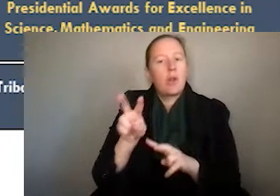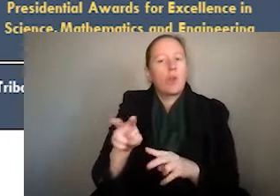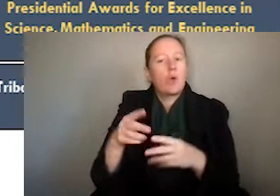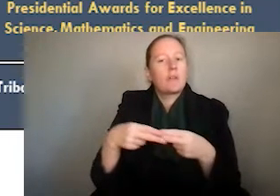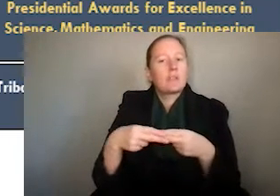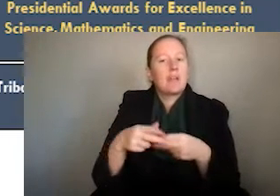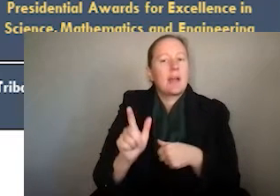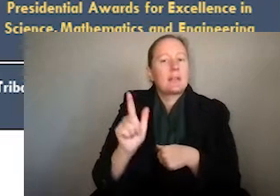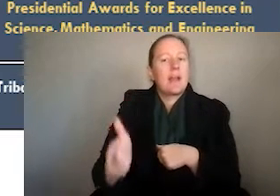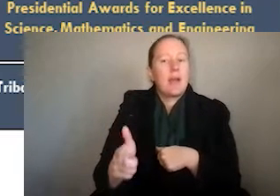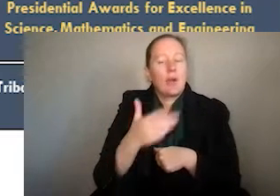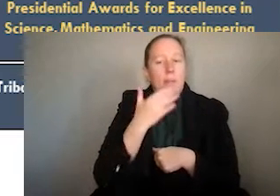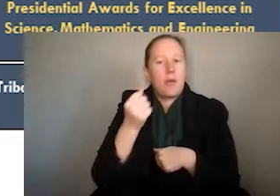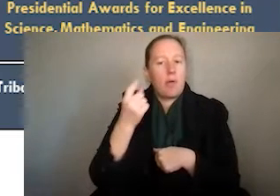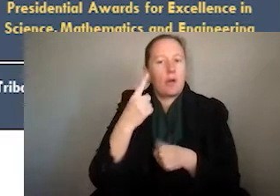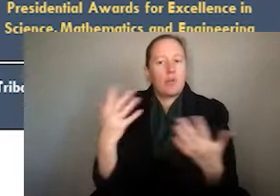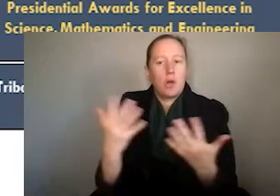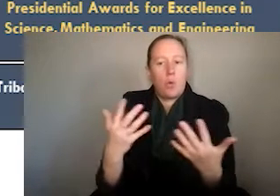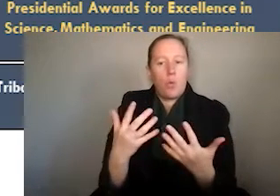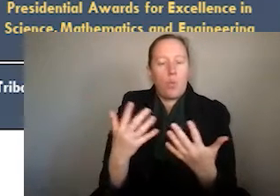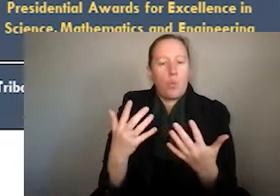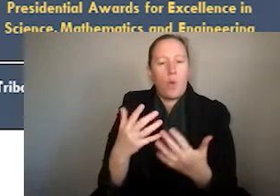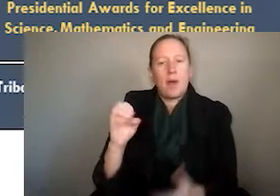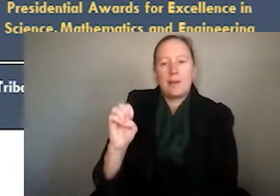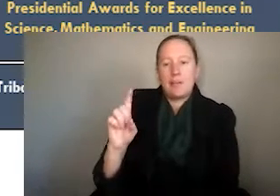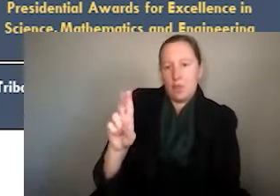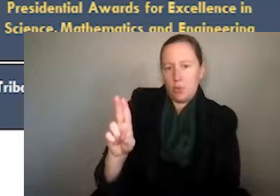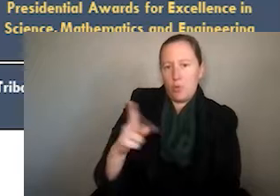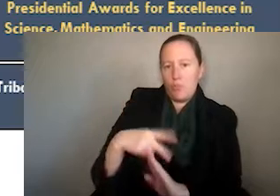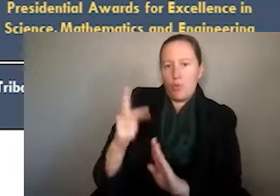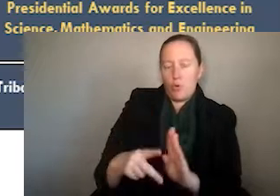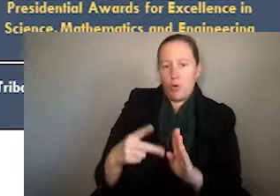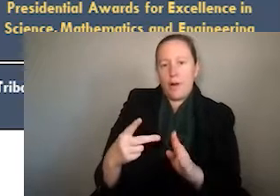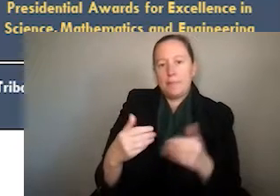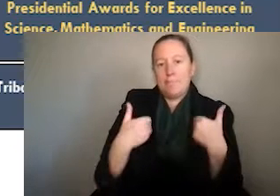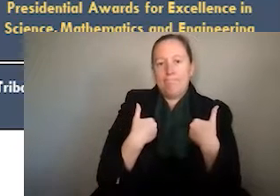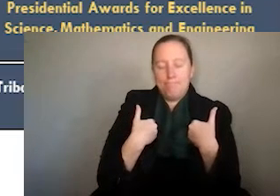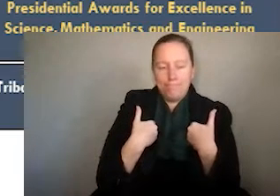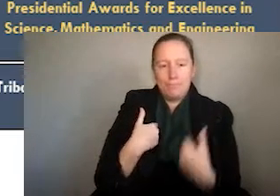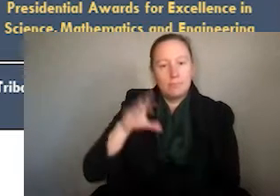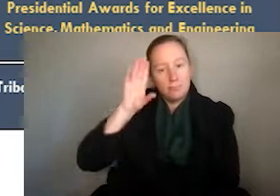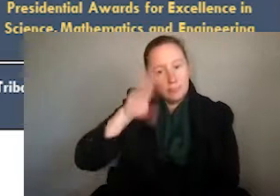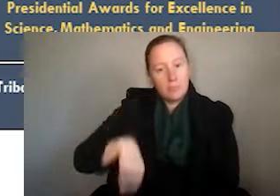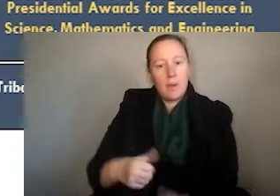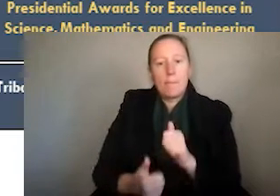a high level view of all the EDU programs. Please note that most of up-to-date information